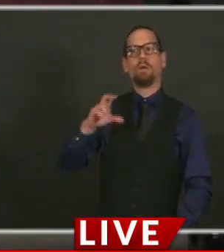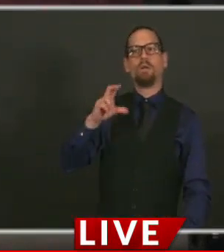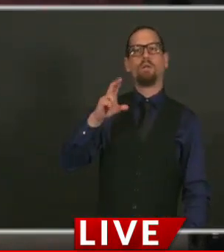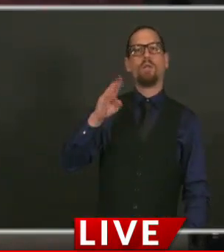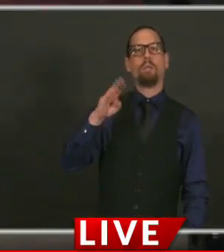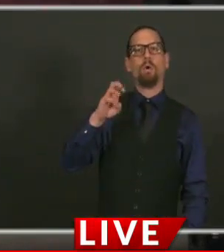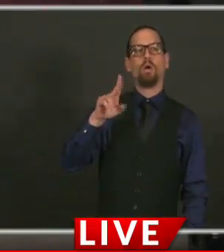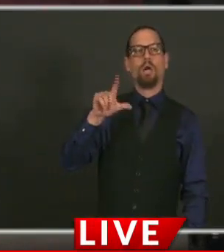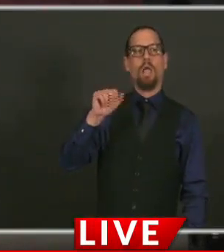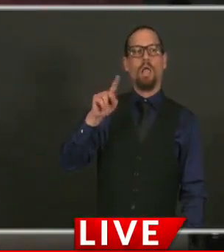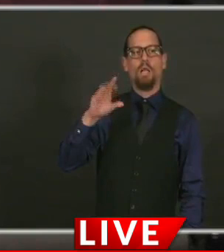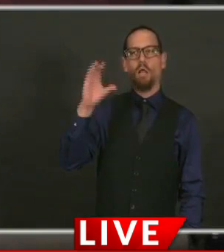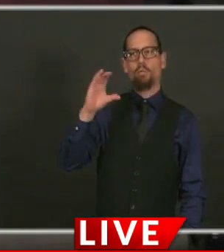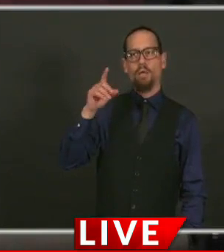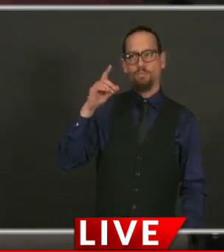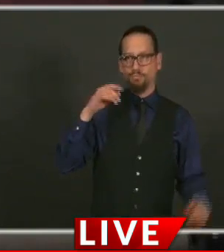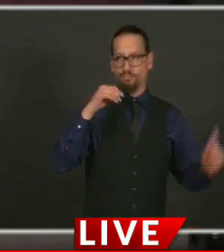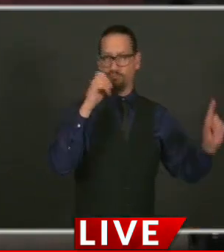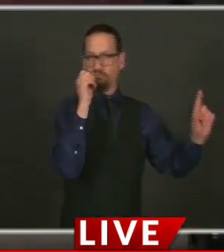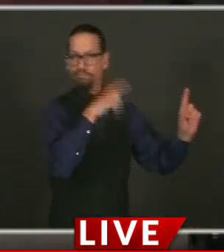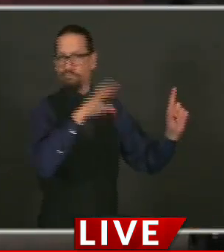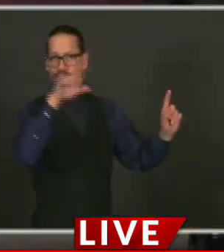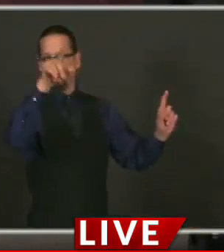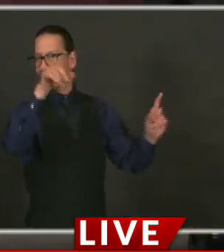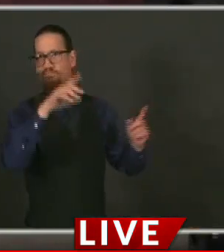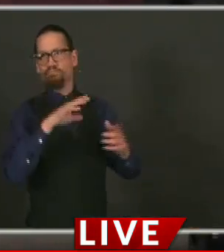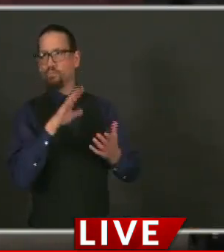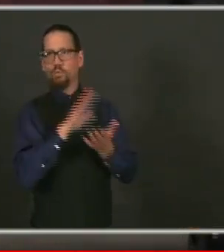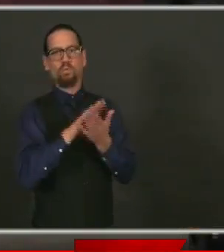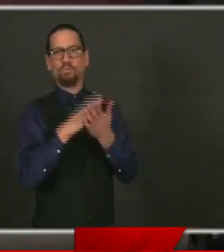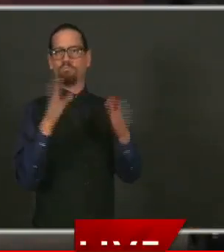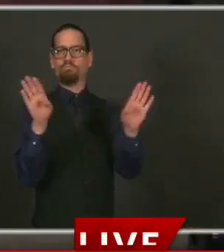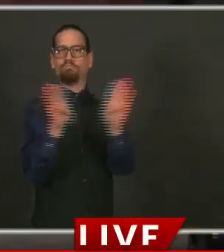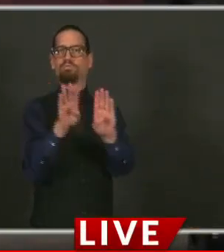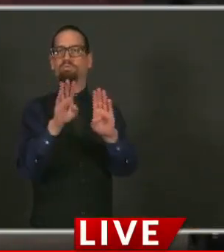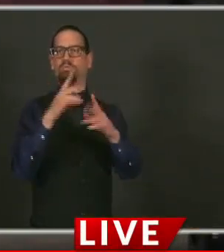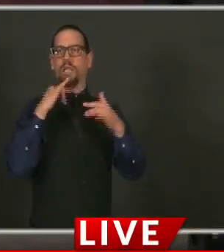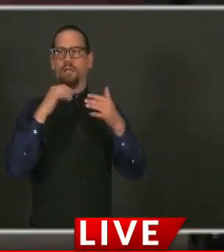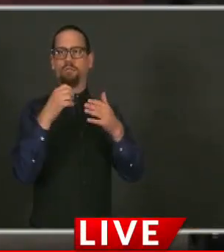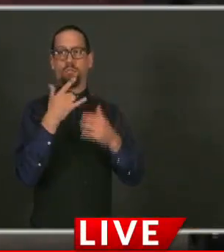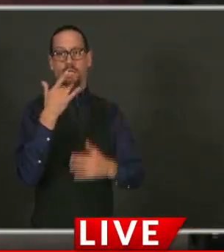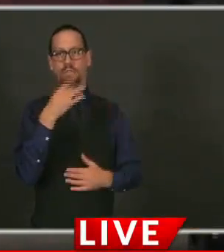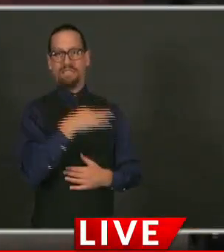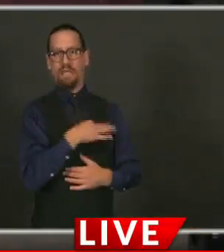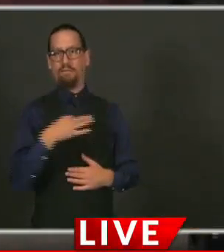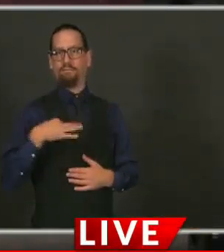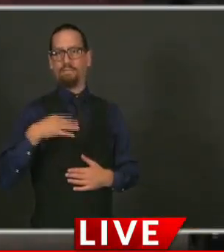DISTRICTS. WE HAVE SEEN TREATED AS FAIR AS OTHER DISTRICTS. CUMBERLAND DID NOT HAVE SCHOOL